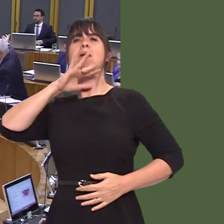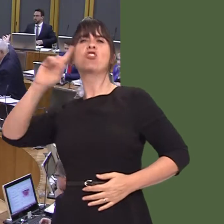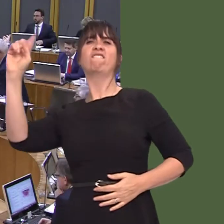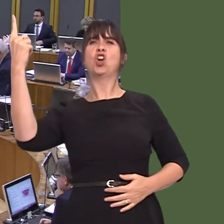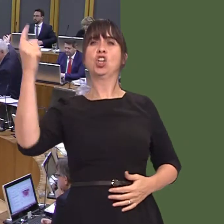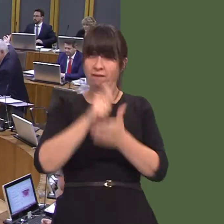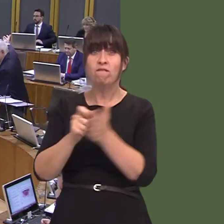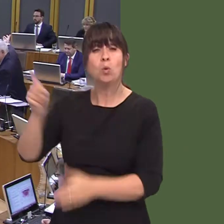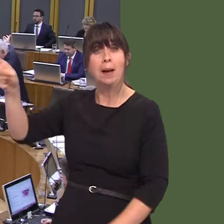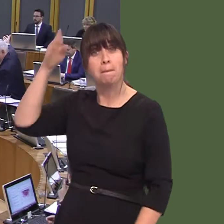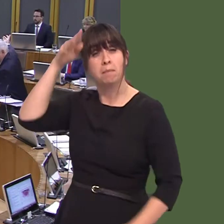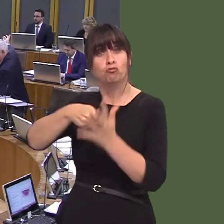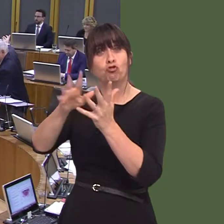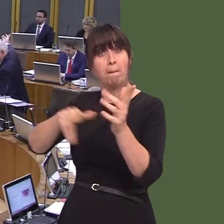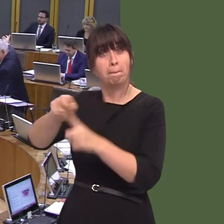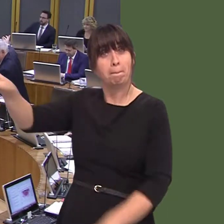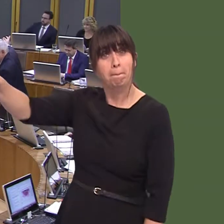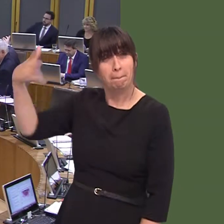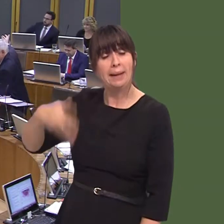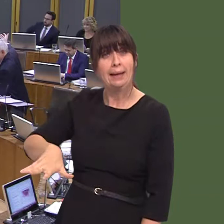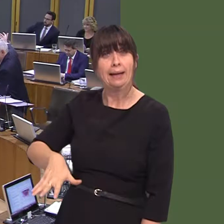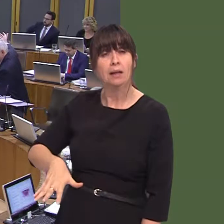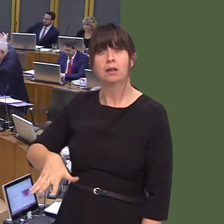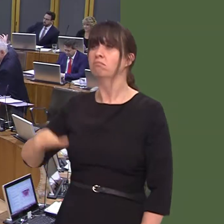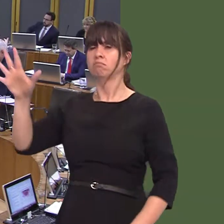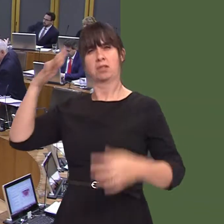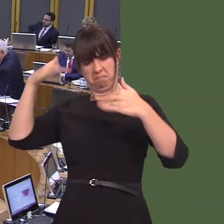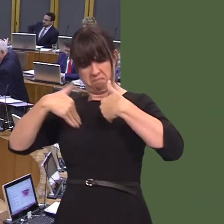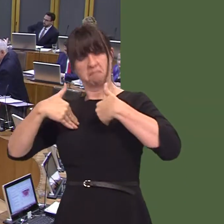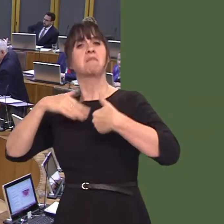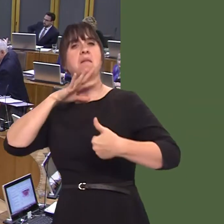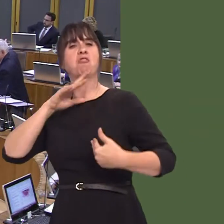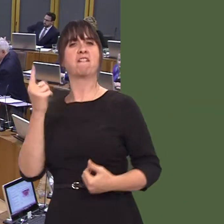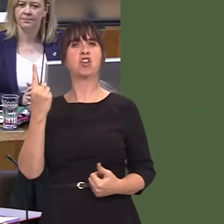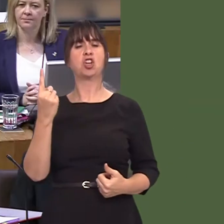Itís not going to do the UK any favours, and itís quite clear that that is not what itís going to do.